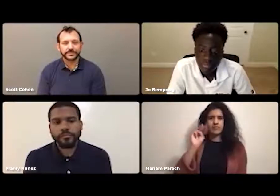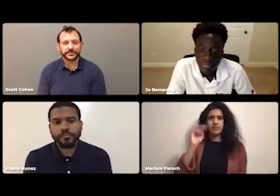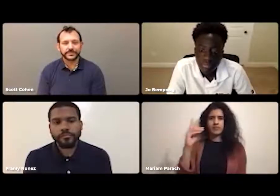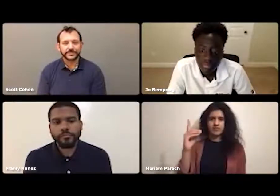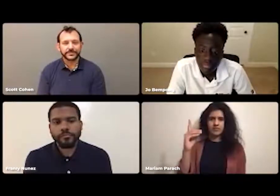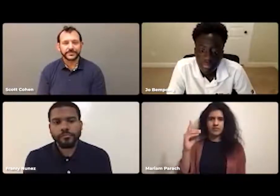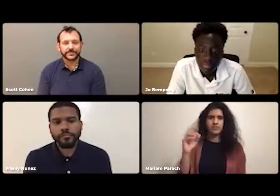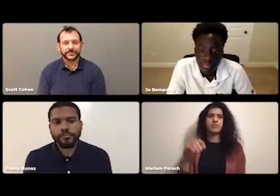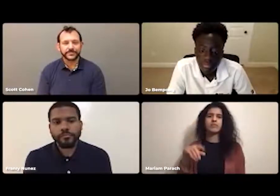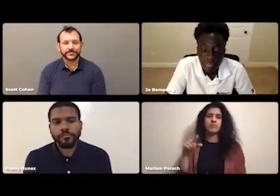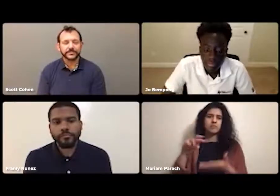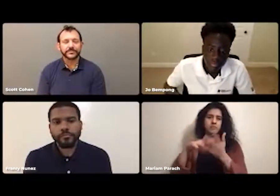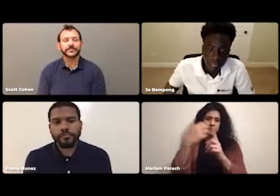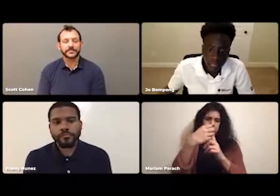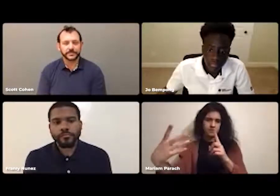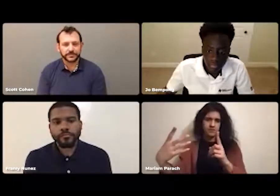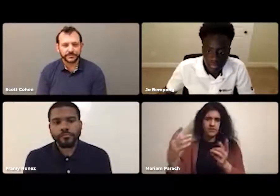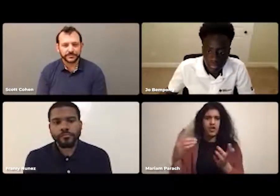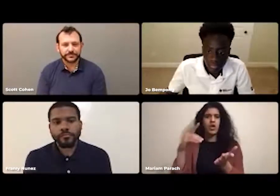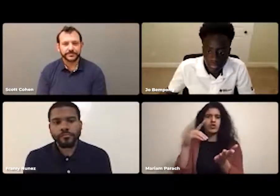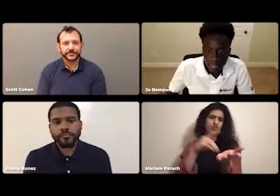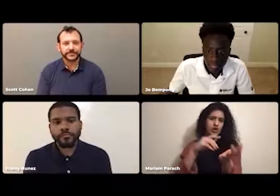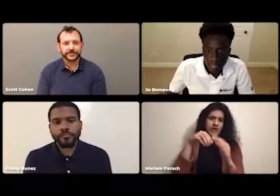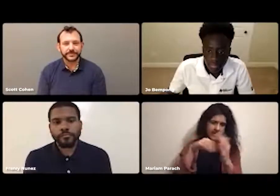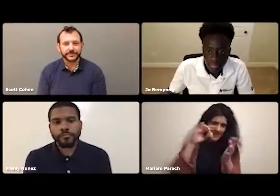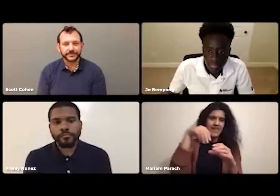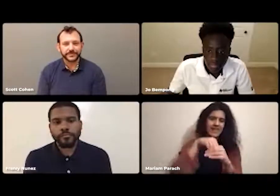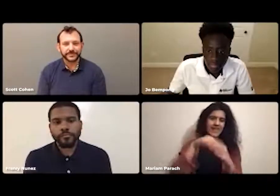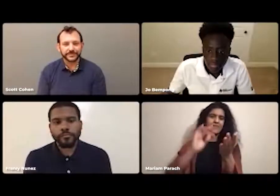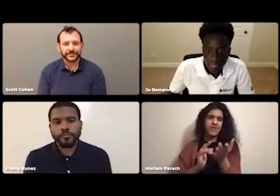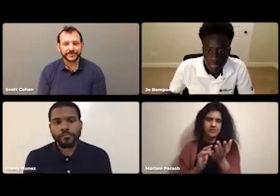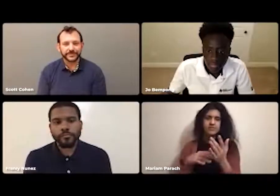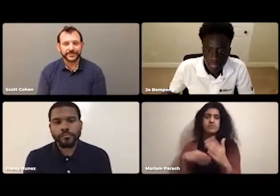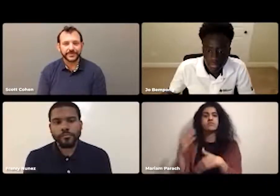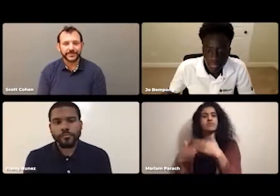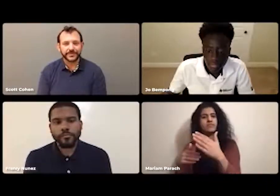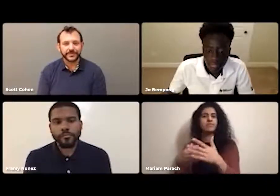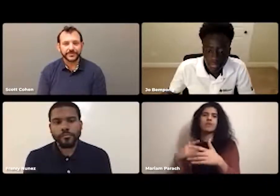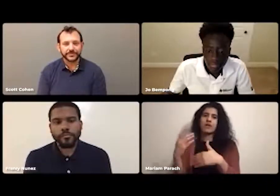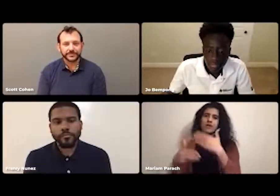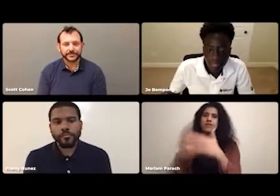I went on to get my doctorate degree.